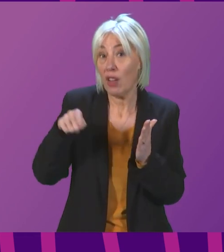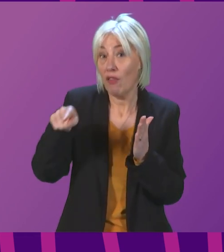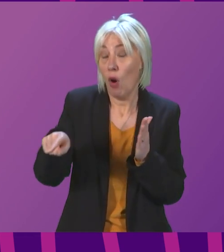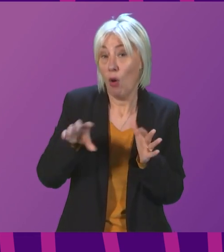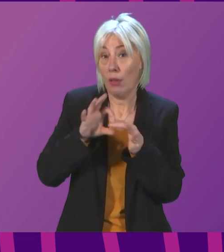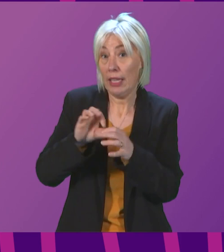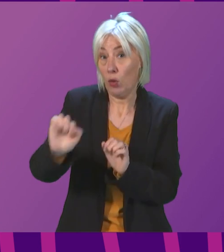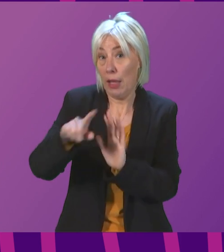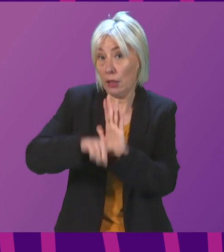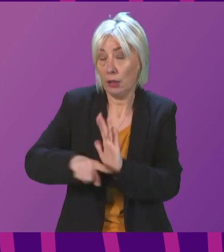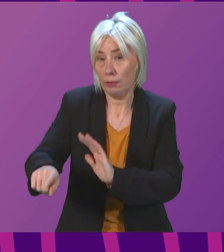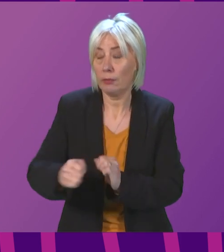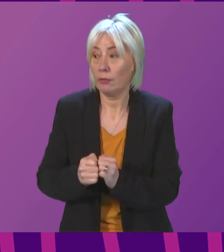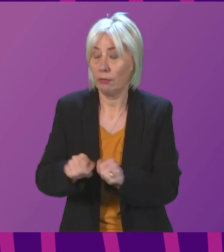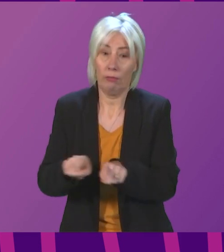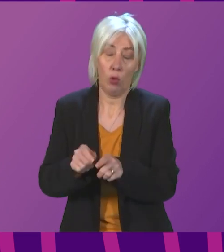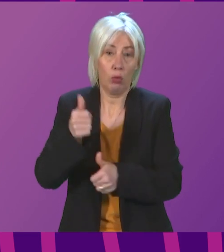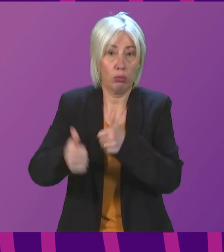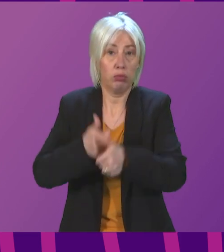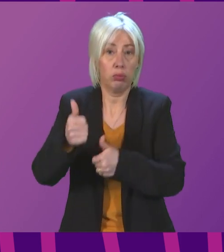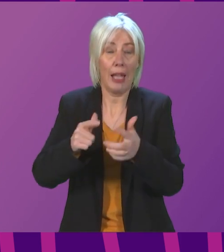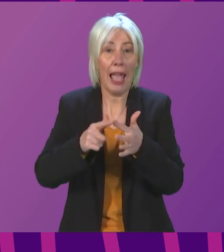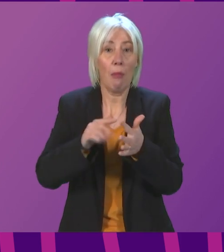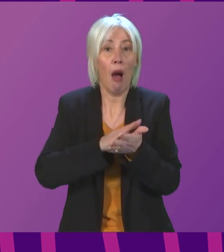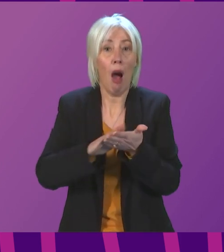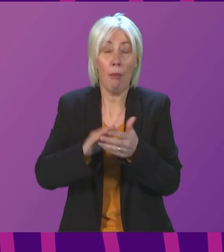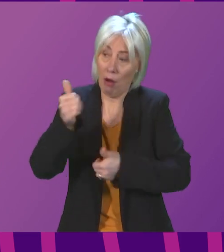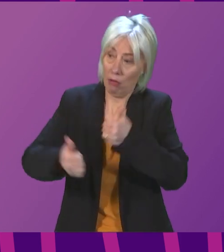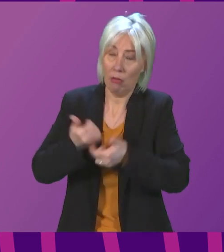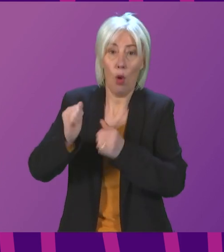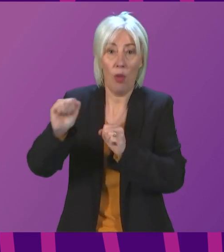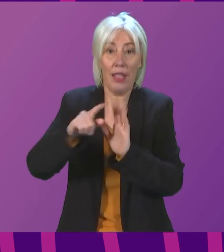I again congratulate Emma Harper on her success with the legislation, which is extremely important.